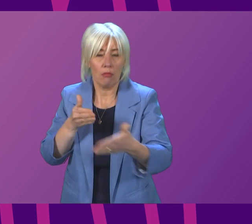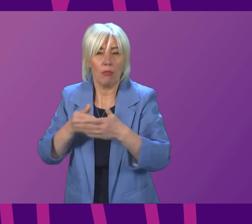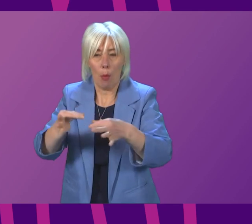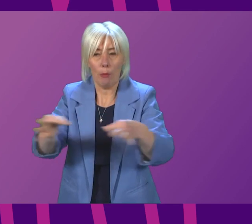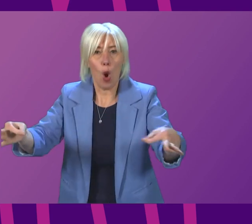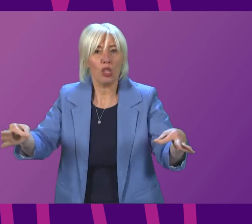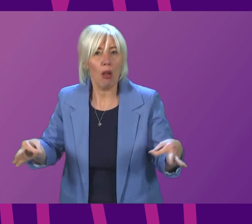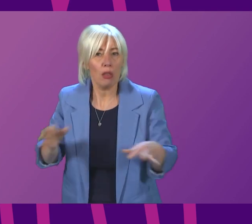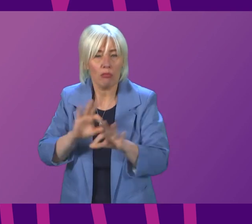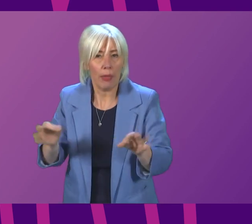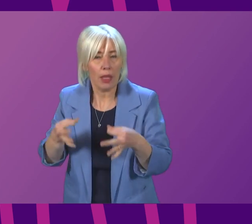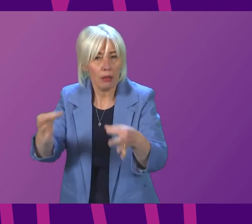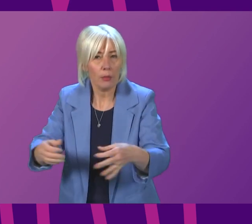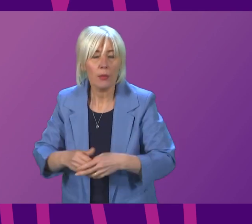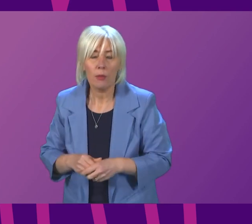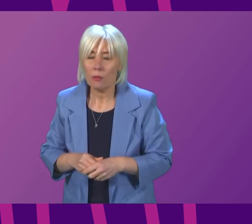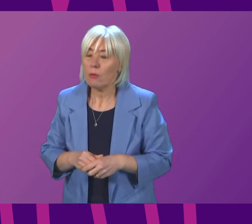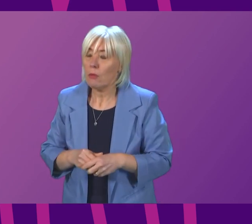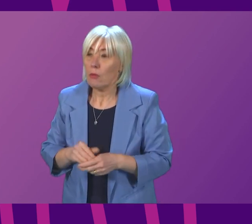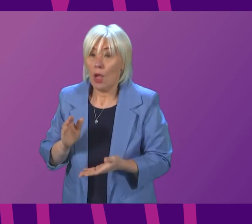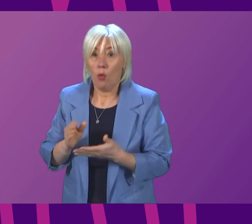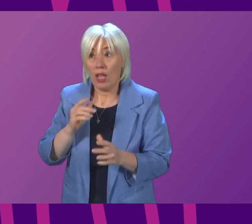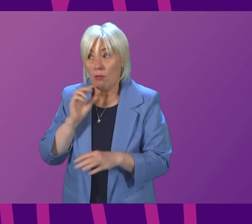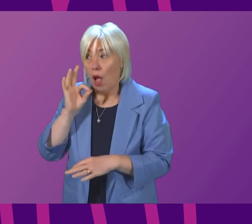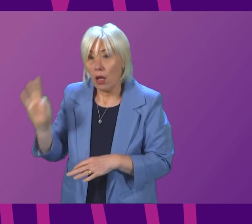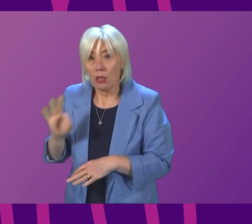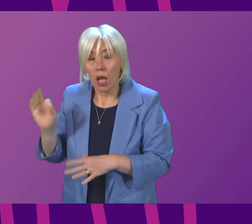We seek assurances from the UK Government on an on-going basis that the implications